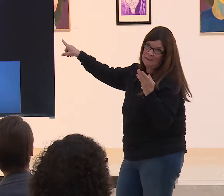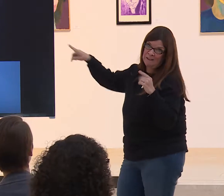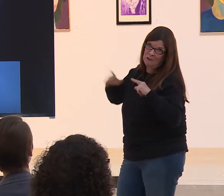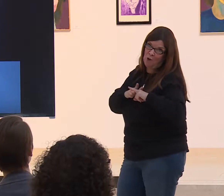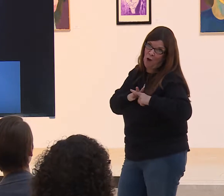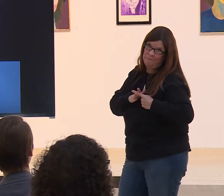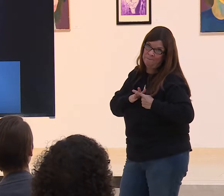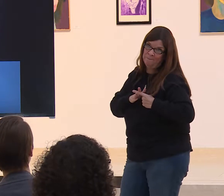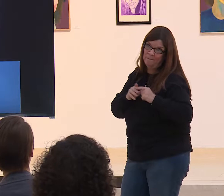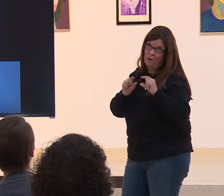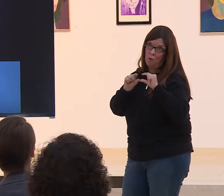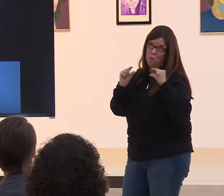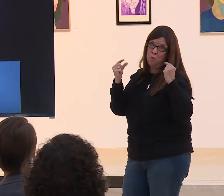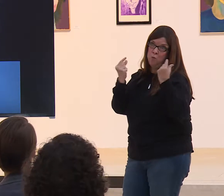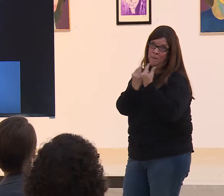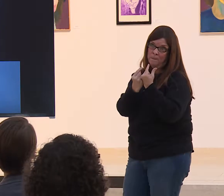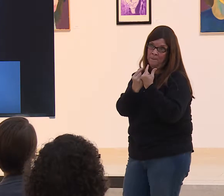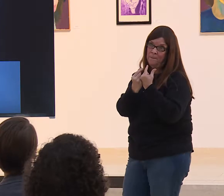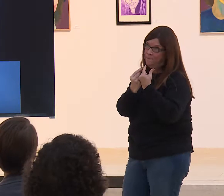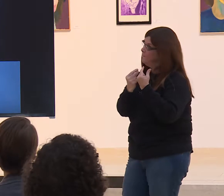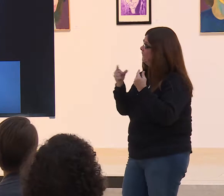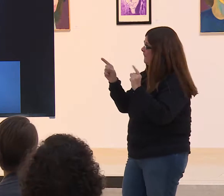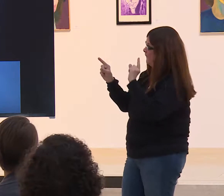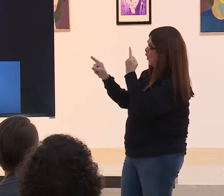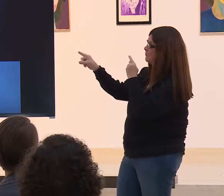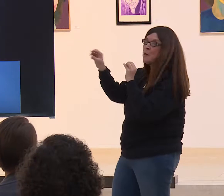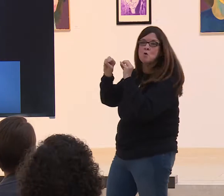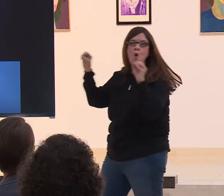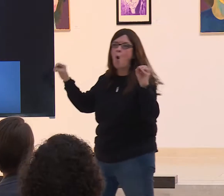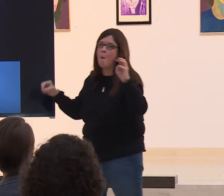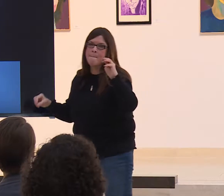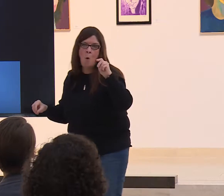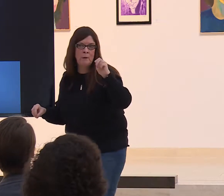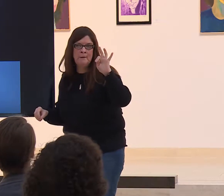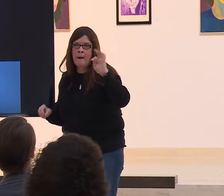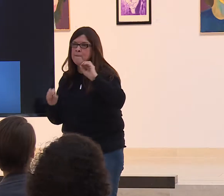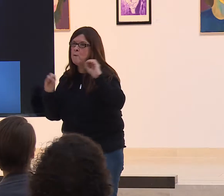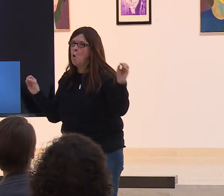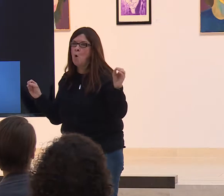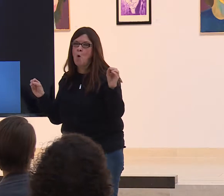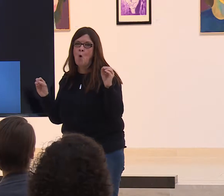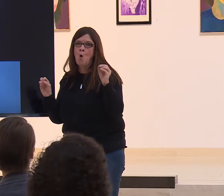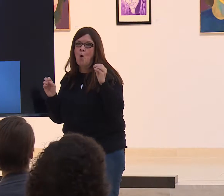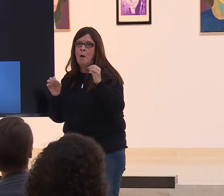was brought up, and that's one of the first ones that we used. We have some examples here on the left.